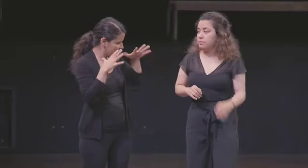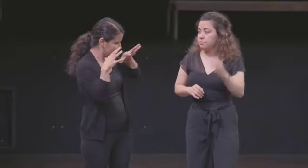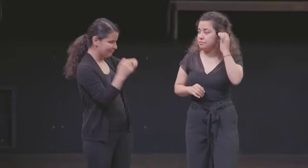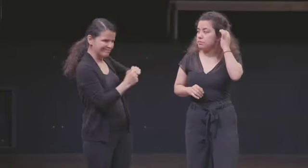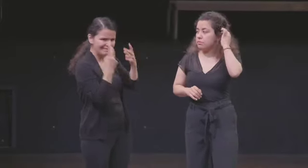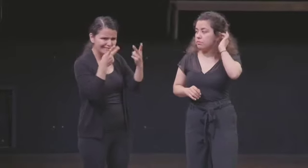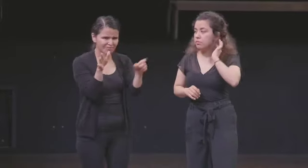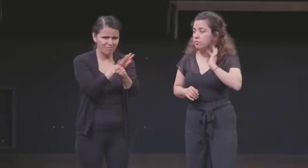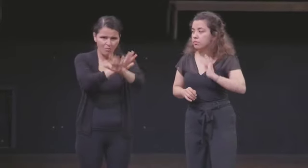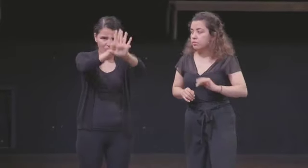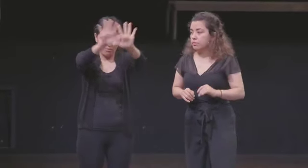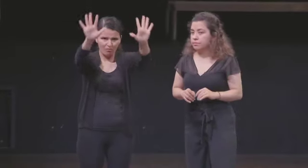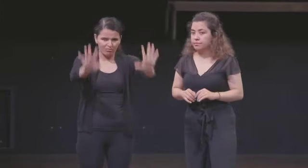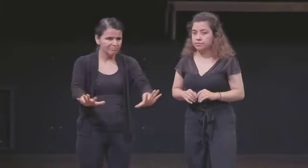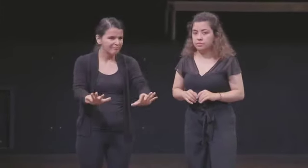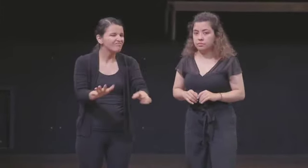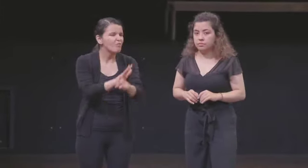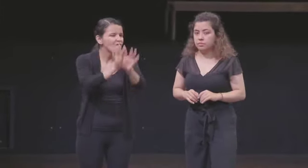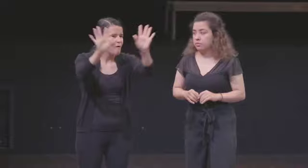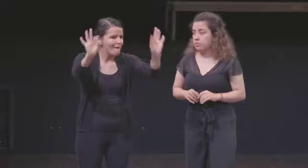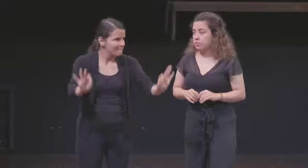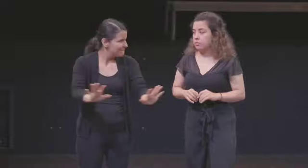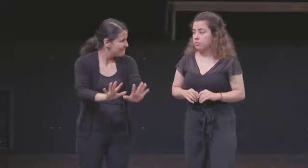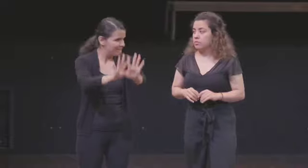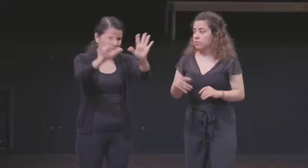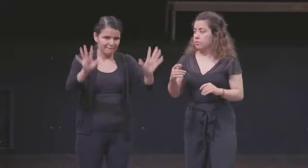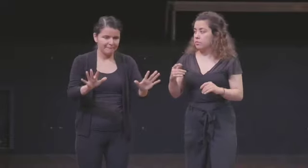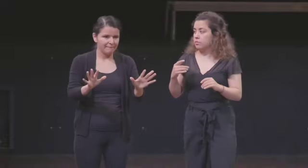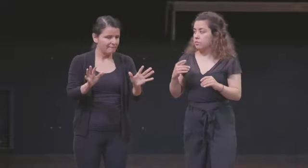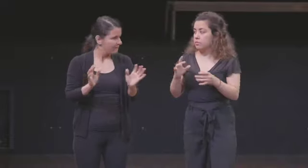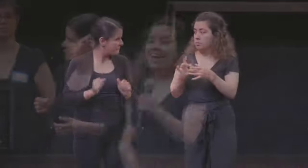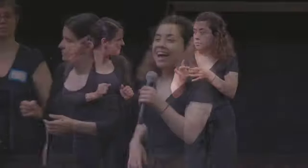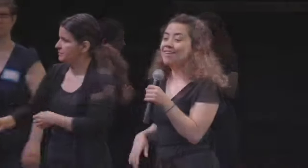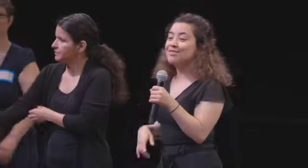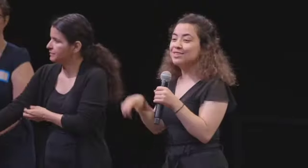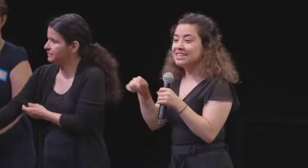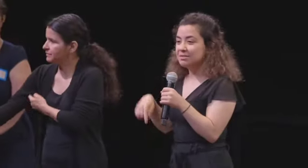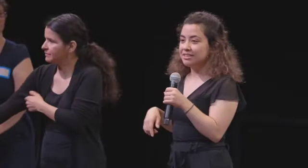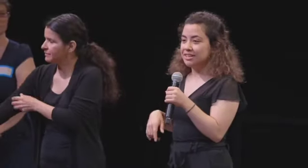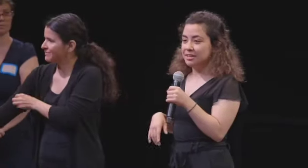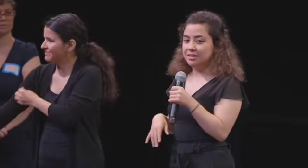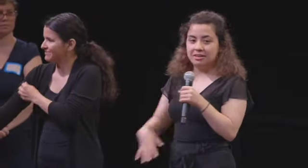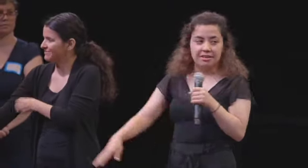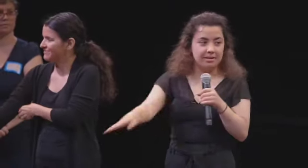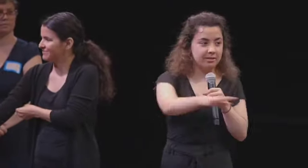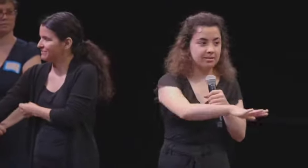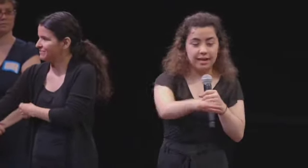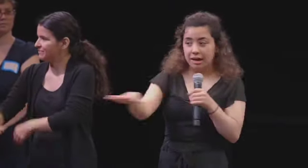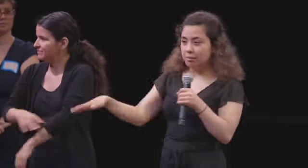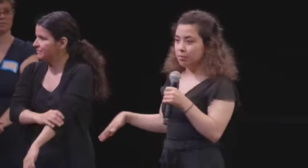You can see their bodies. You've got a full picture of what's going on. So in this particular setup,